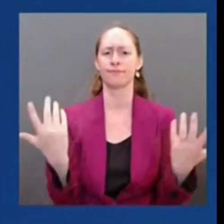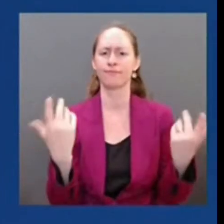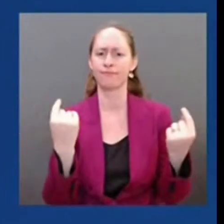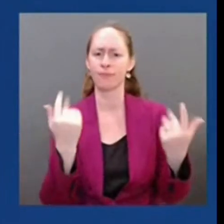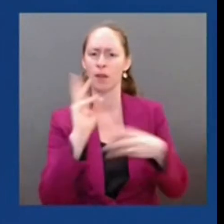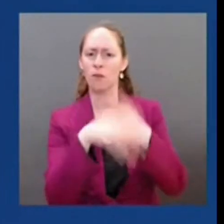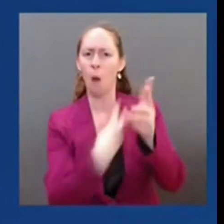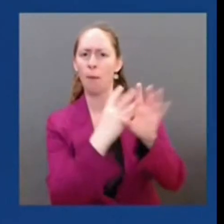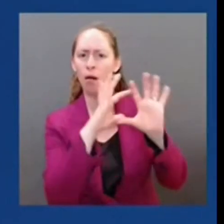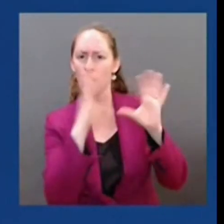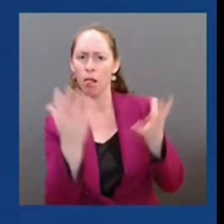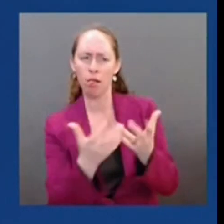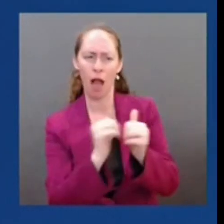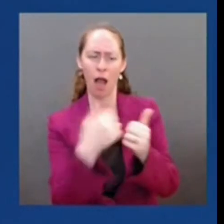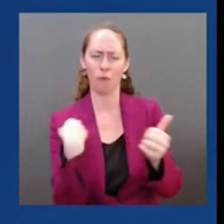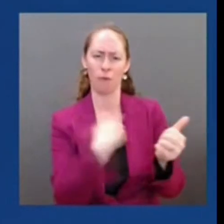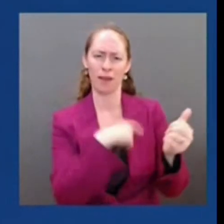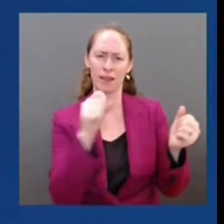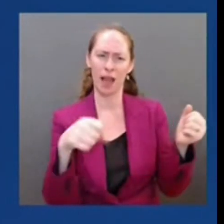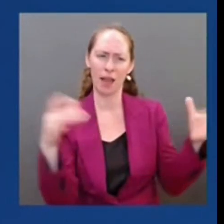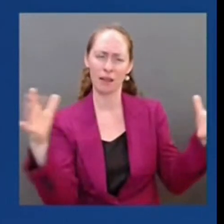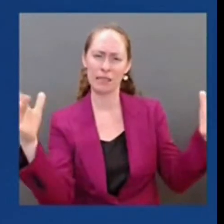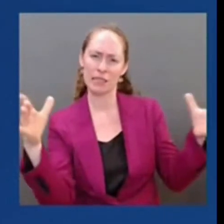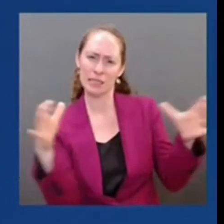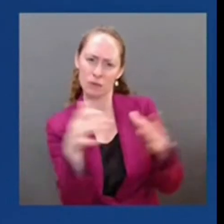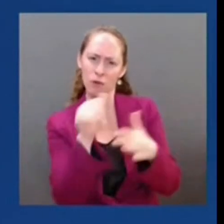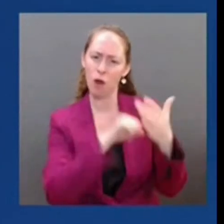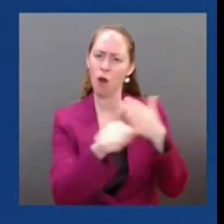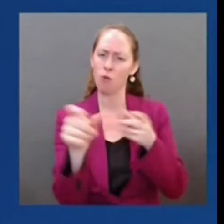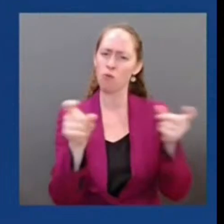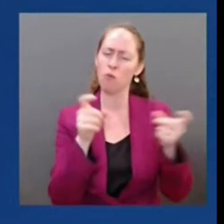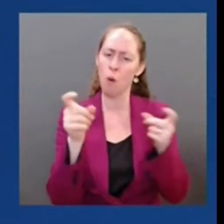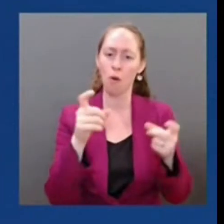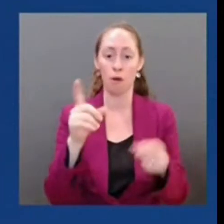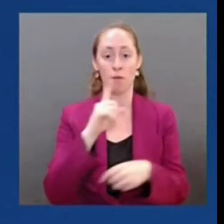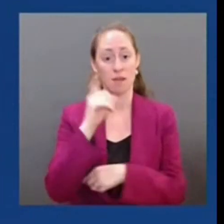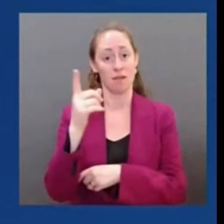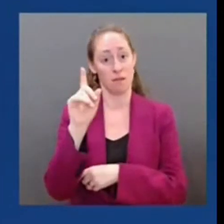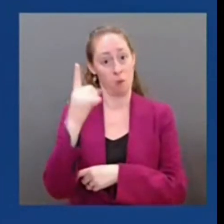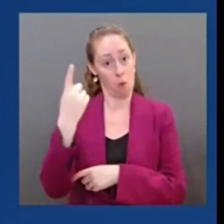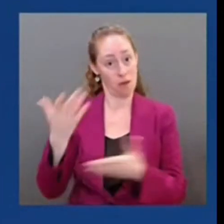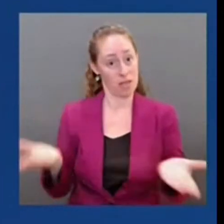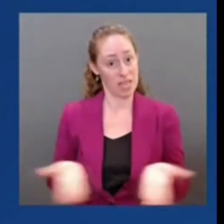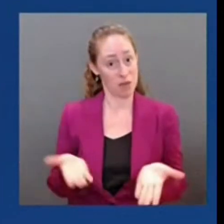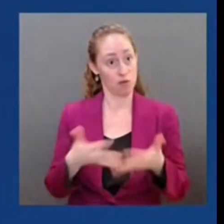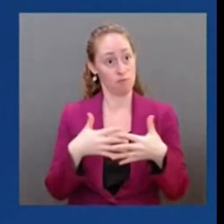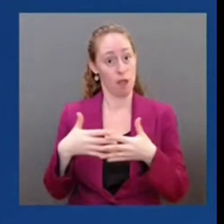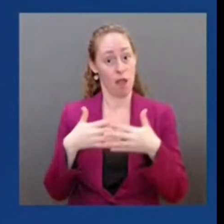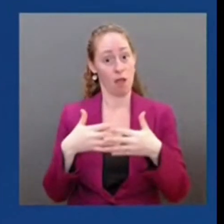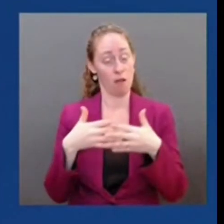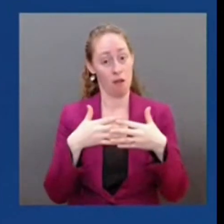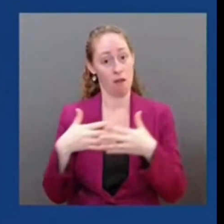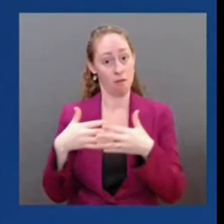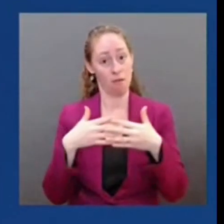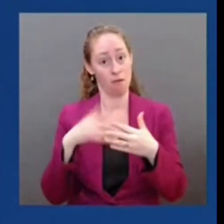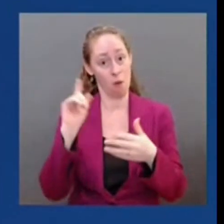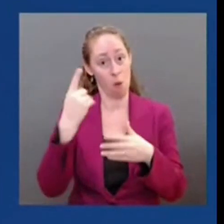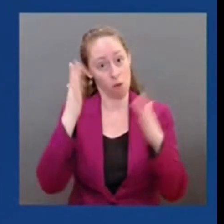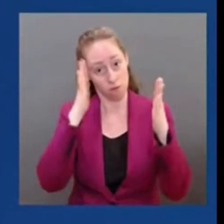LAST BUT NOT LEAST, WE HAVE TO TAKE A GLOBAL FOOTING, A GLOBAL